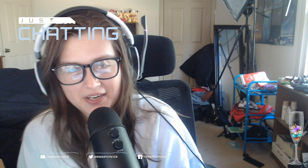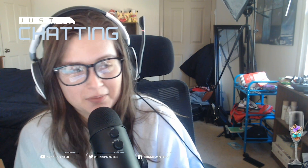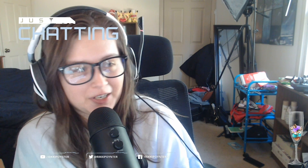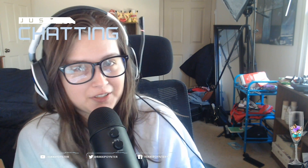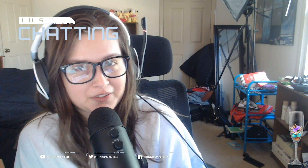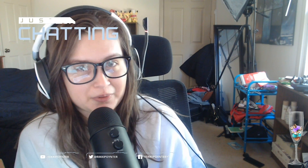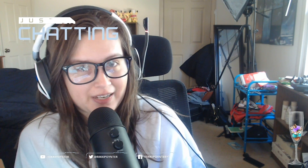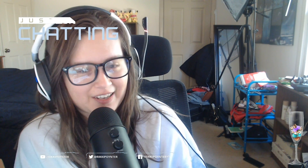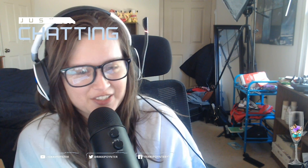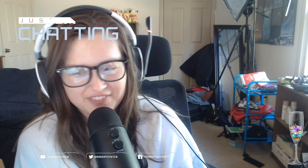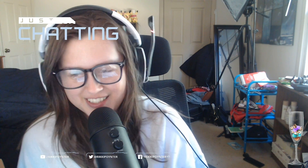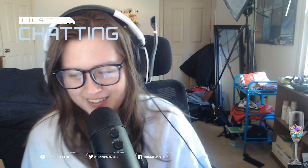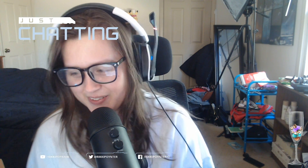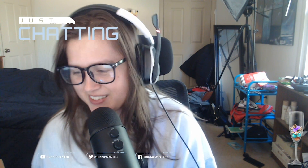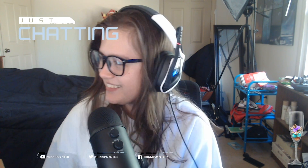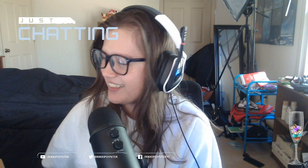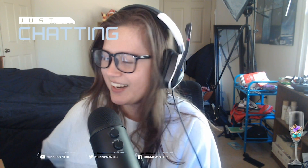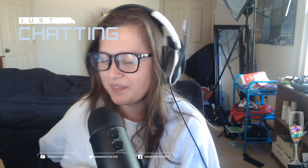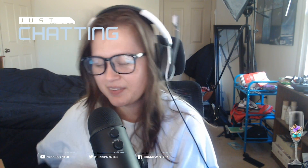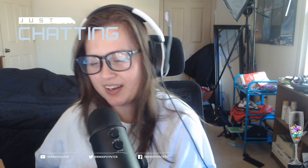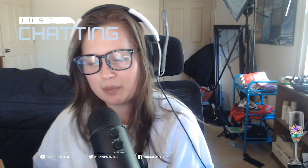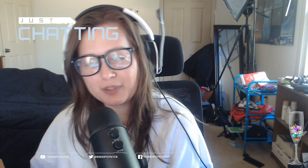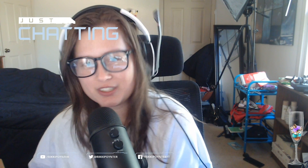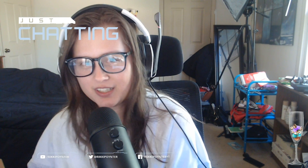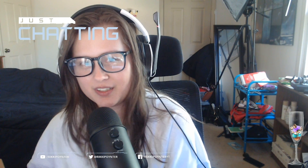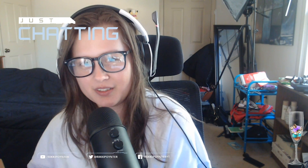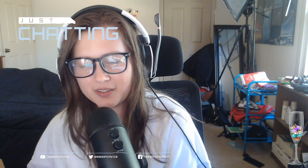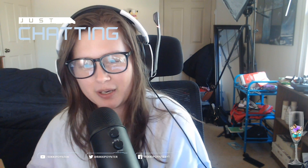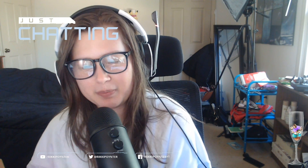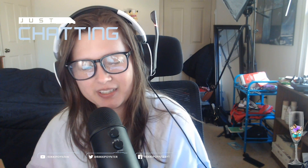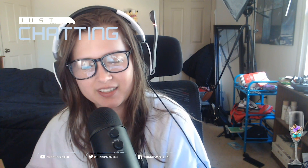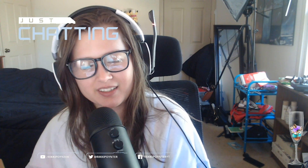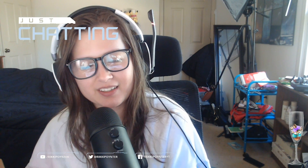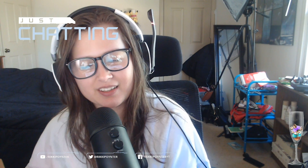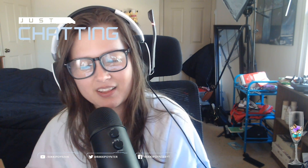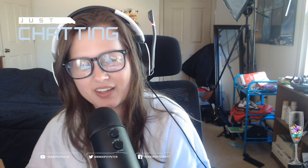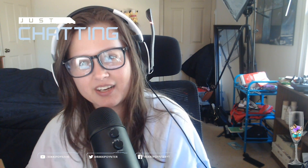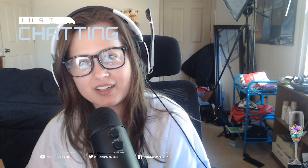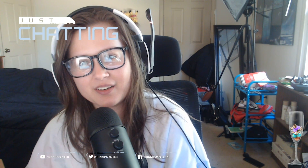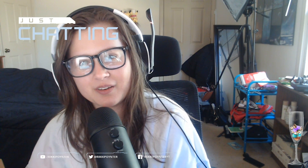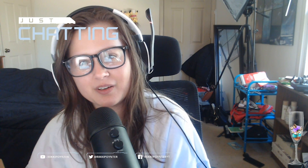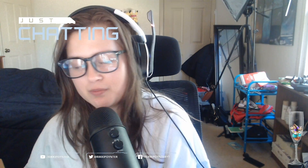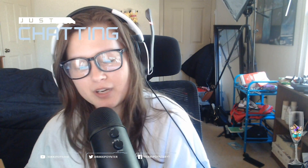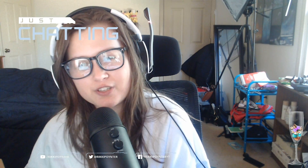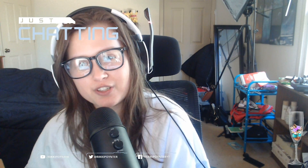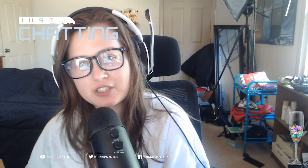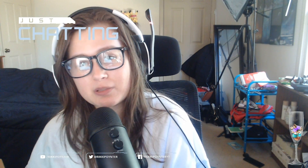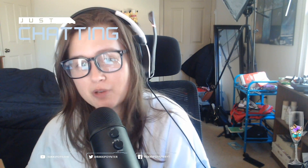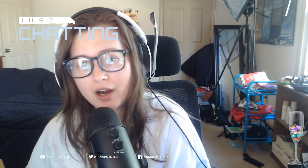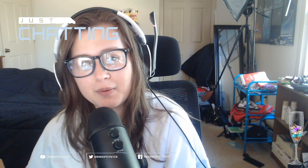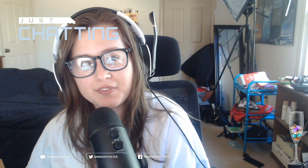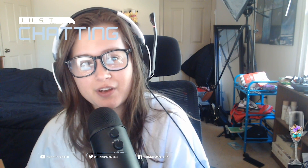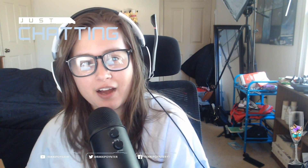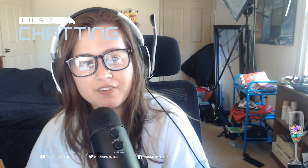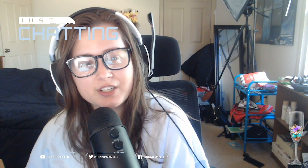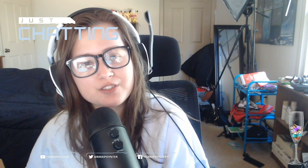I'm not used to reaction videos. All right, I appreciate you all being here. Thank you. Make sure to subscribe if you haven't.